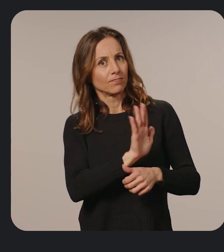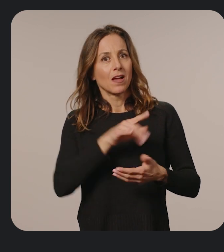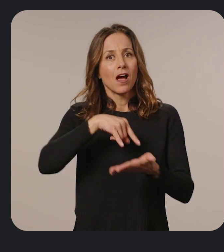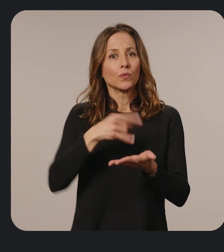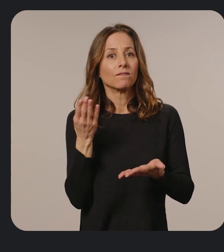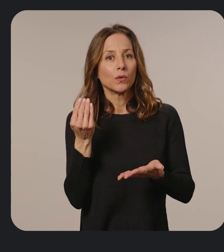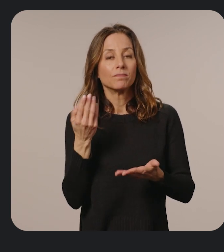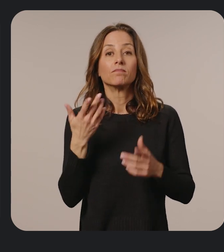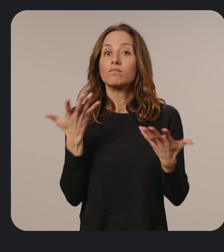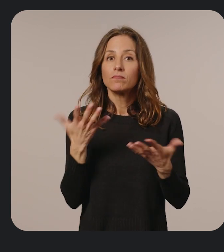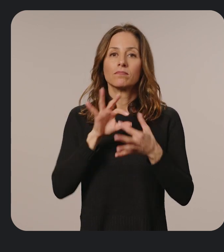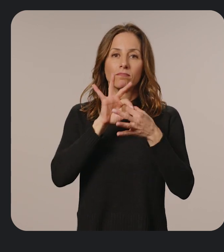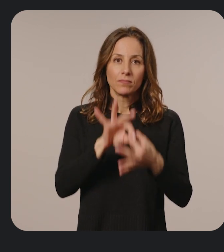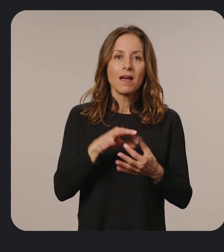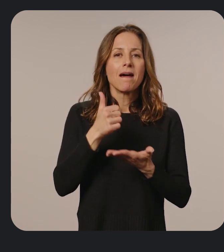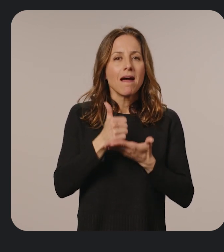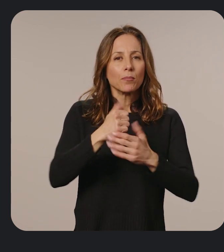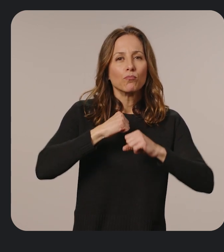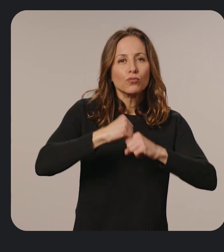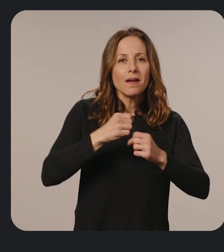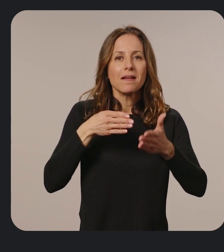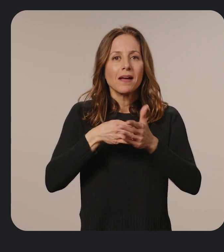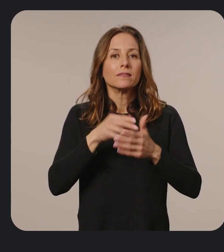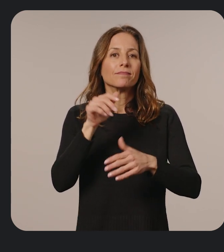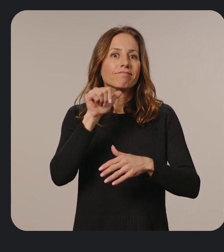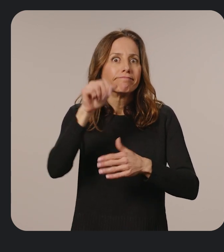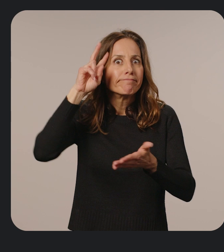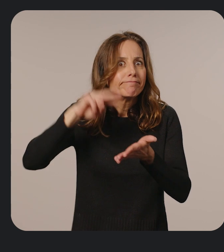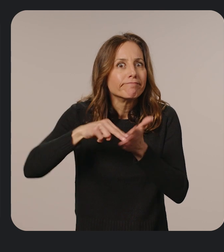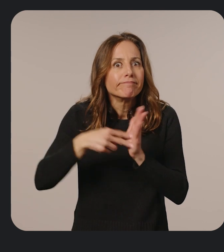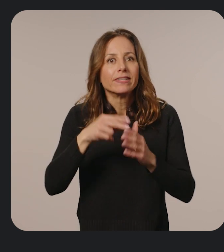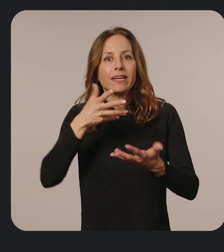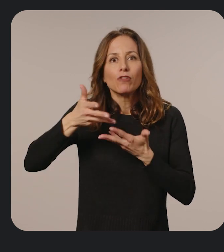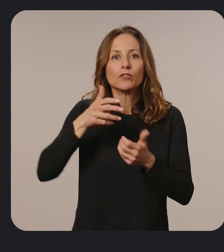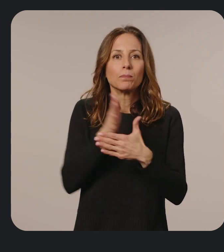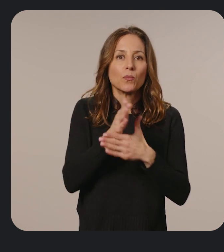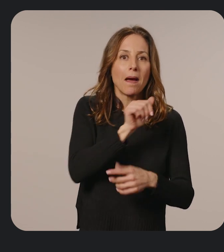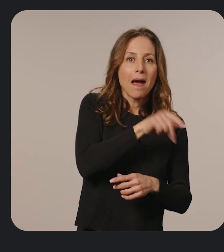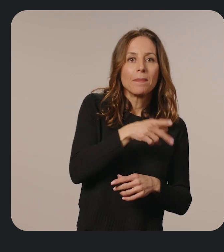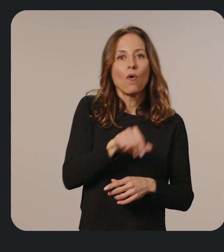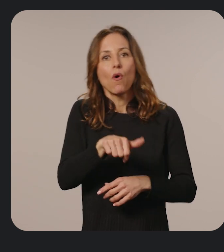of or in Android 14 revolve around helping to protect against unintended interactions between your app